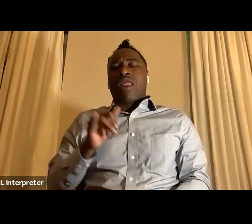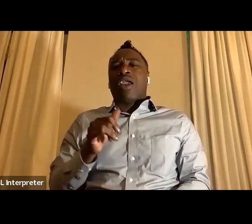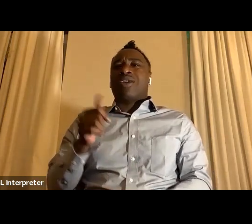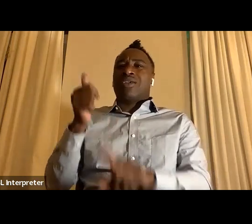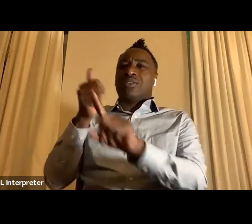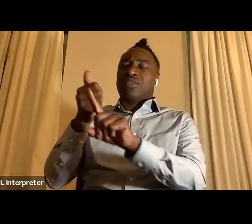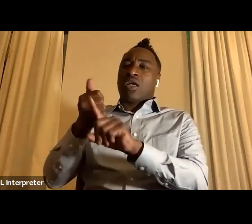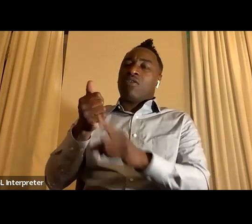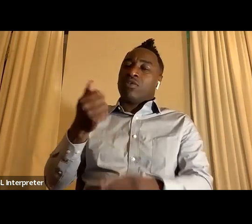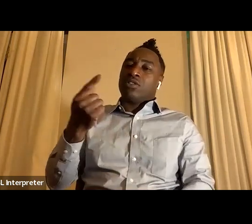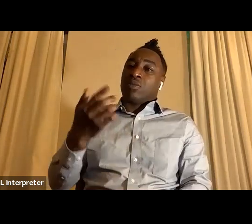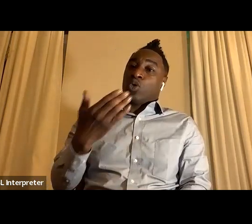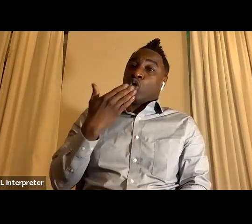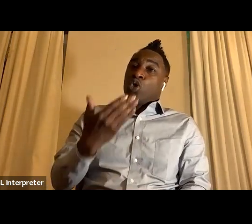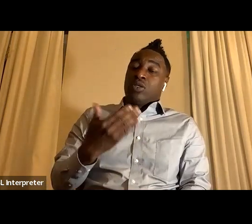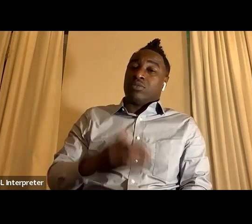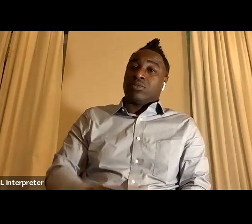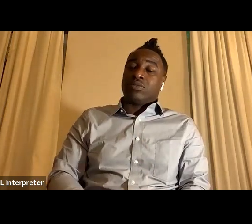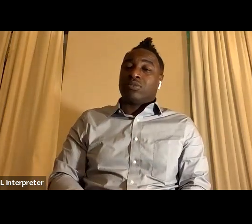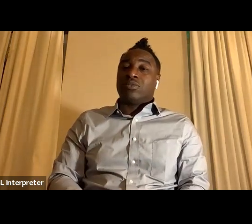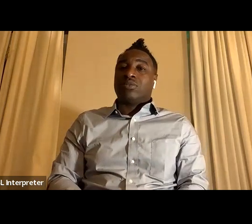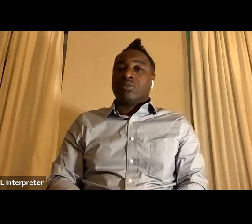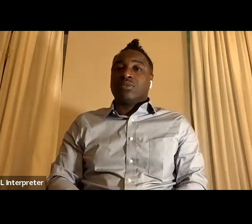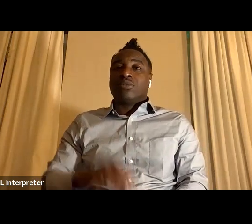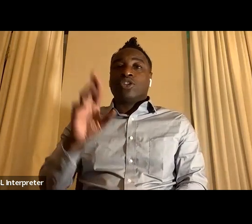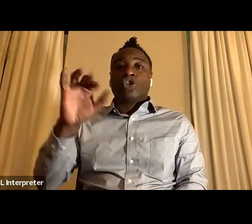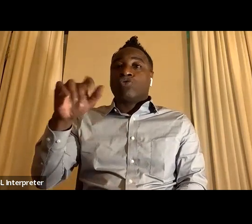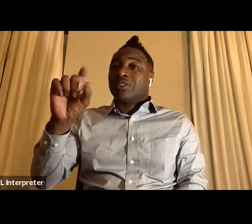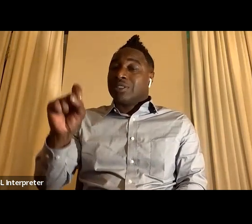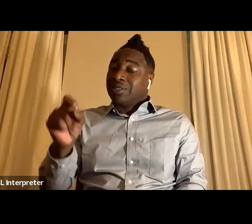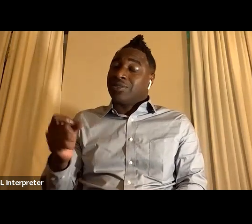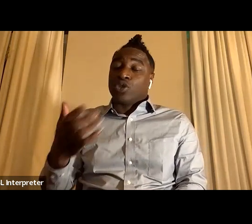And then this or these receipts themselves are something and,